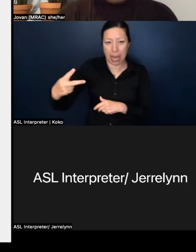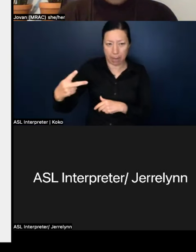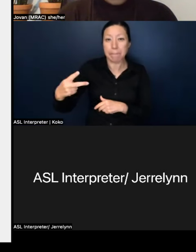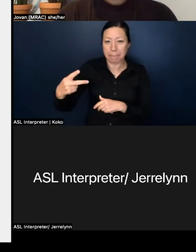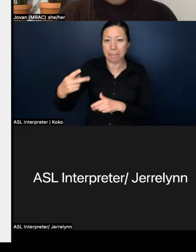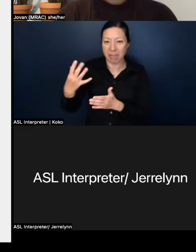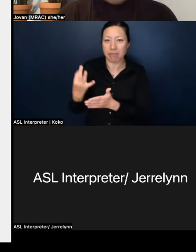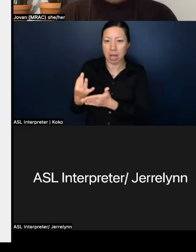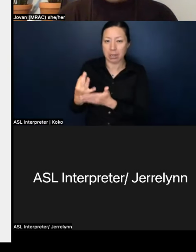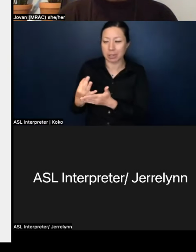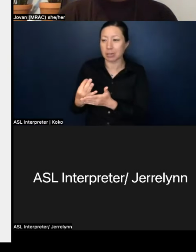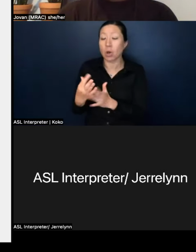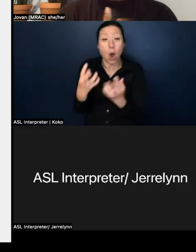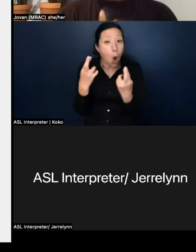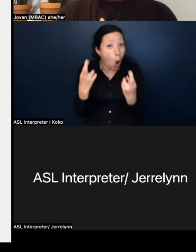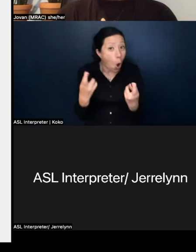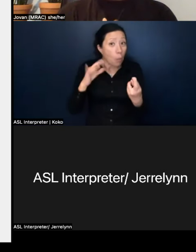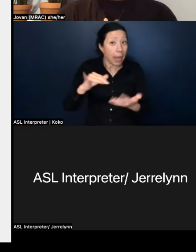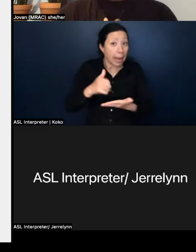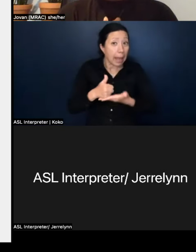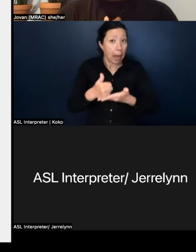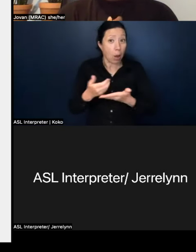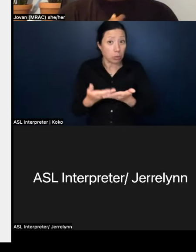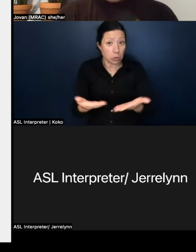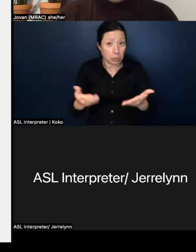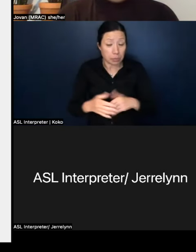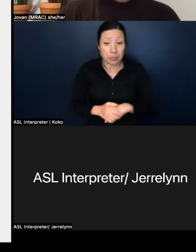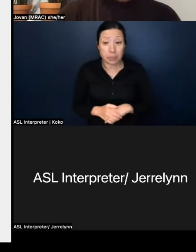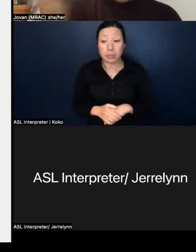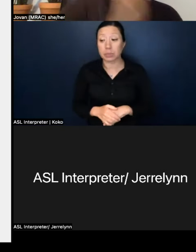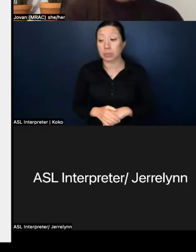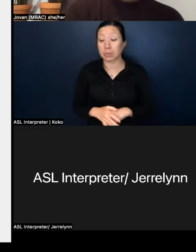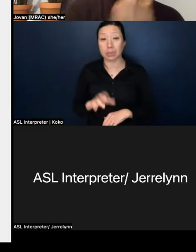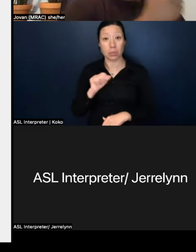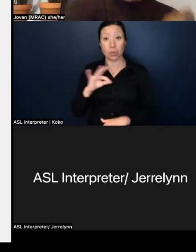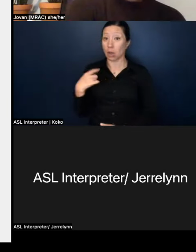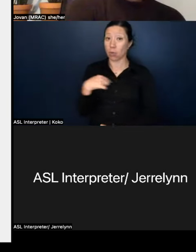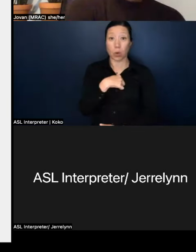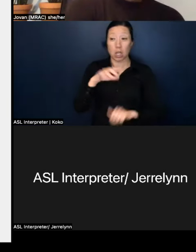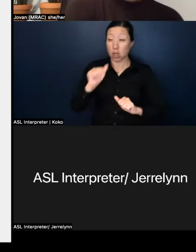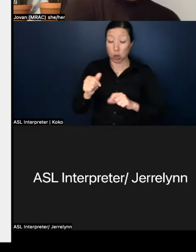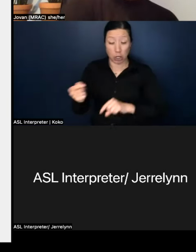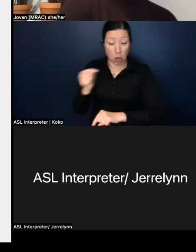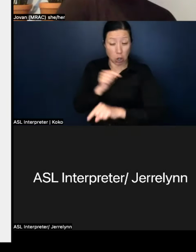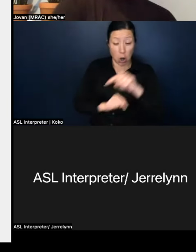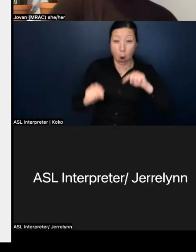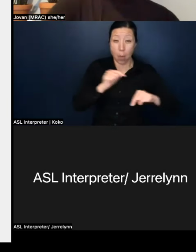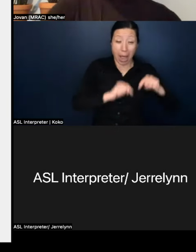So, hopefully that is helpful. If we could go back even further, we would,